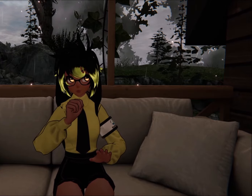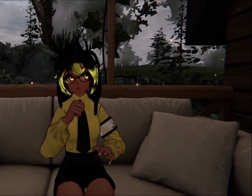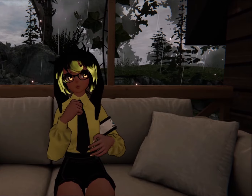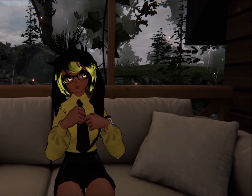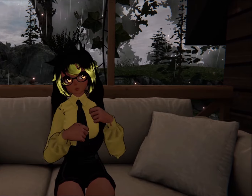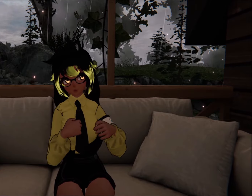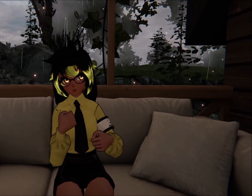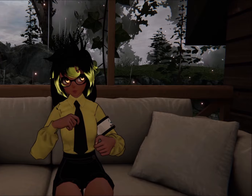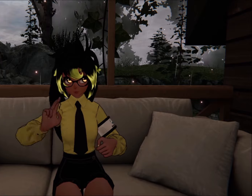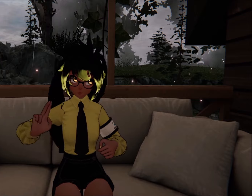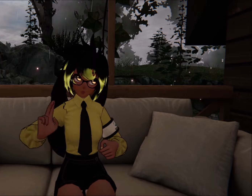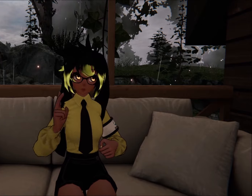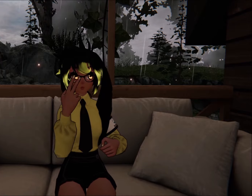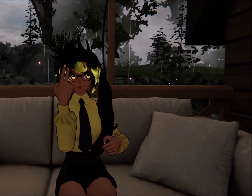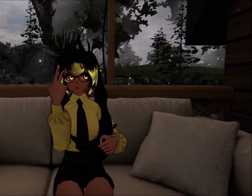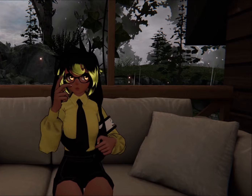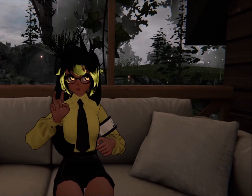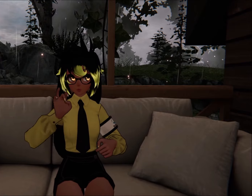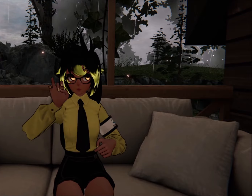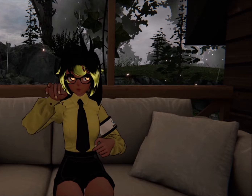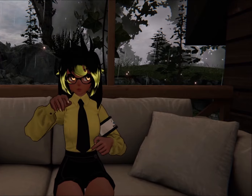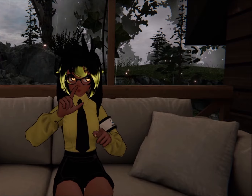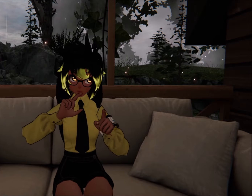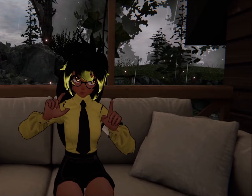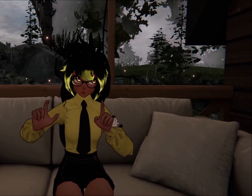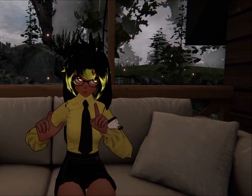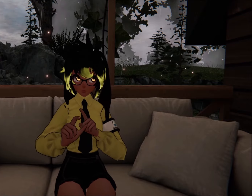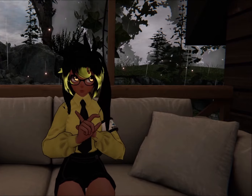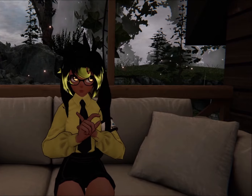This community became my second home